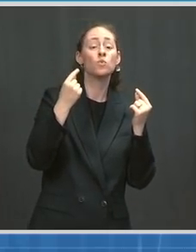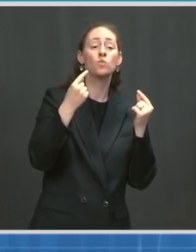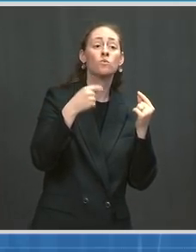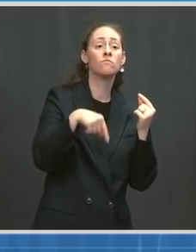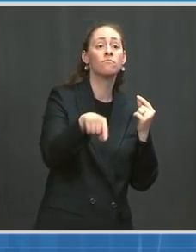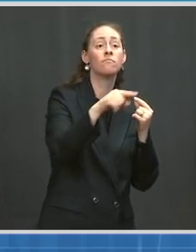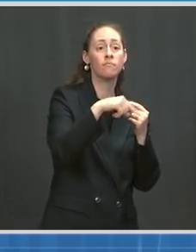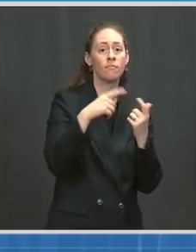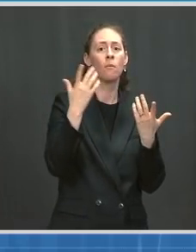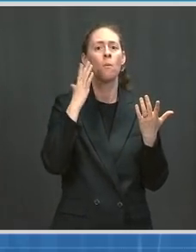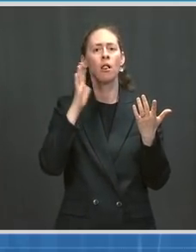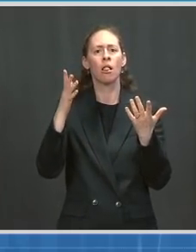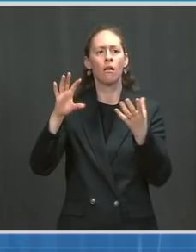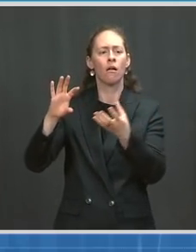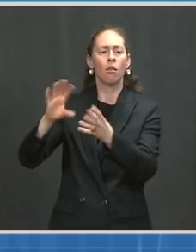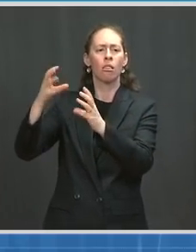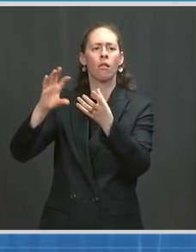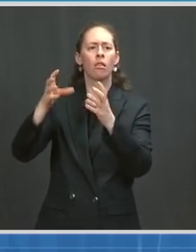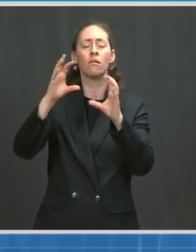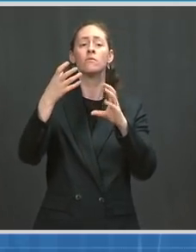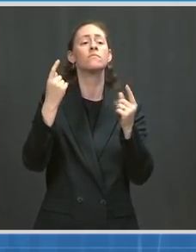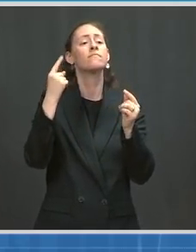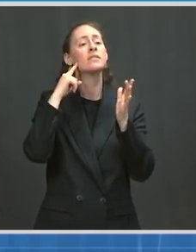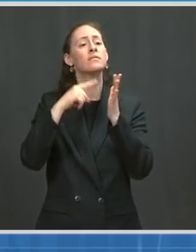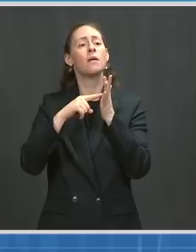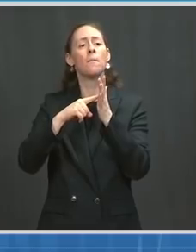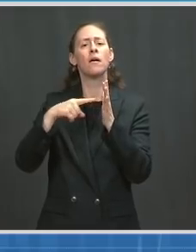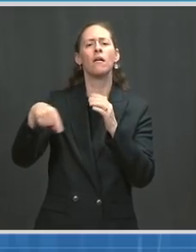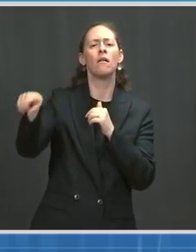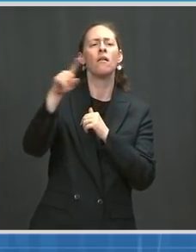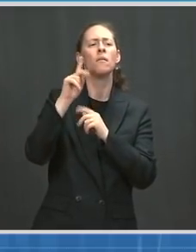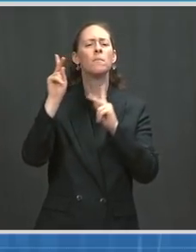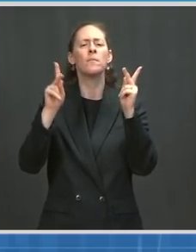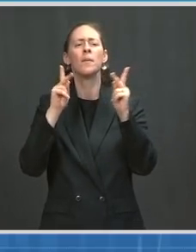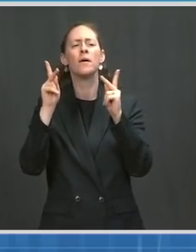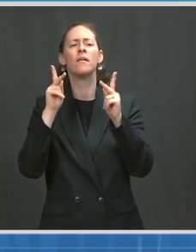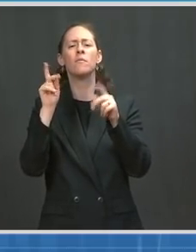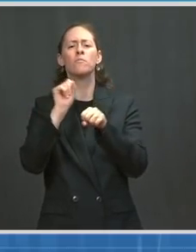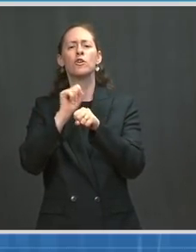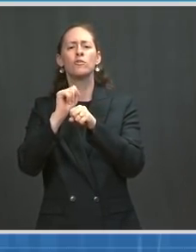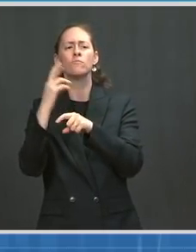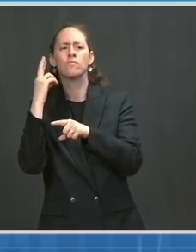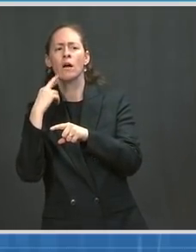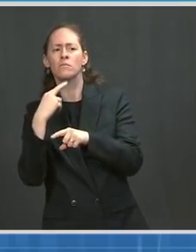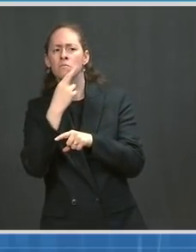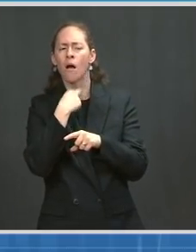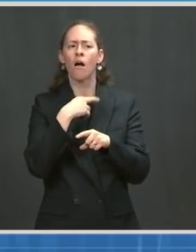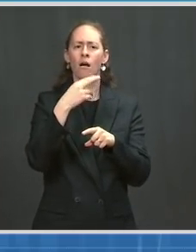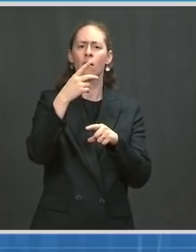to go from the door to their table. And, you know, I just -- I'm wondering what you guys have to say about all that.